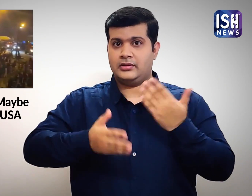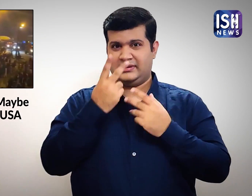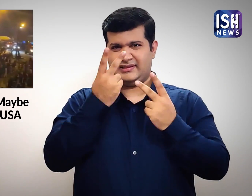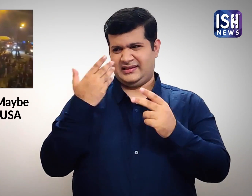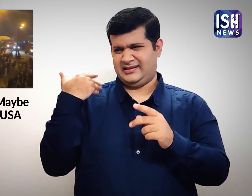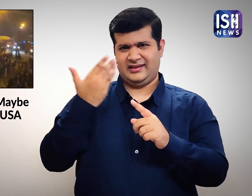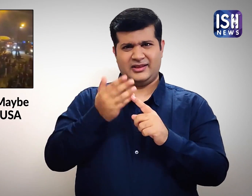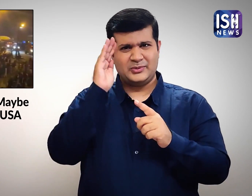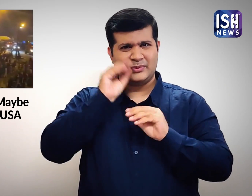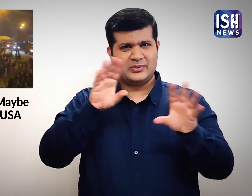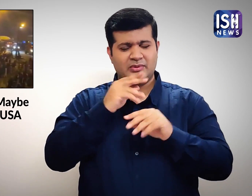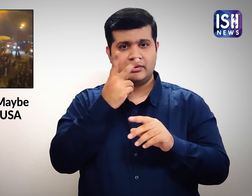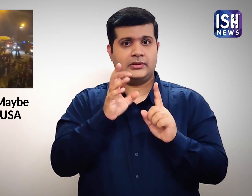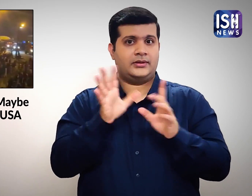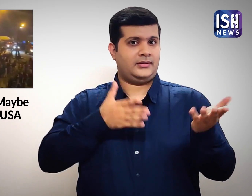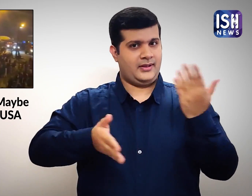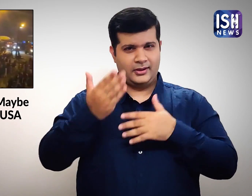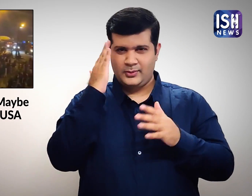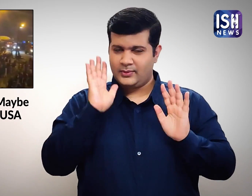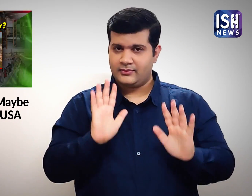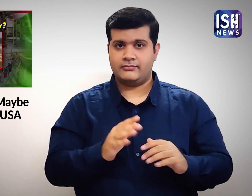You have seen terrible visuals of these in the news.